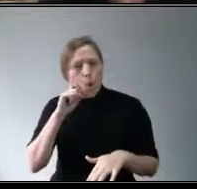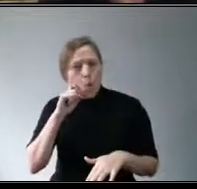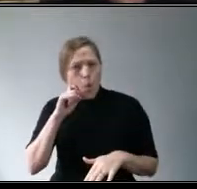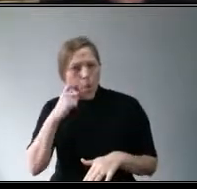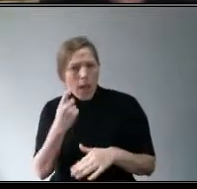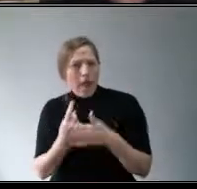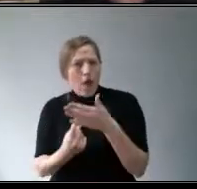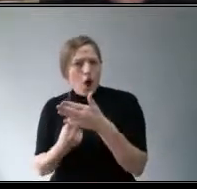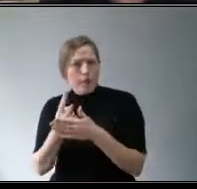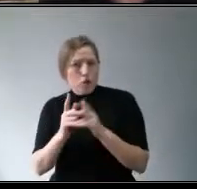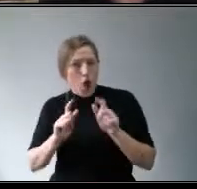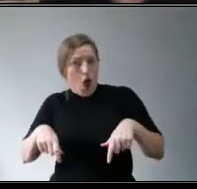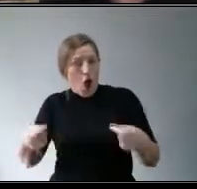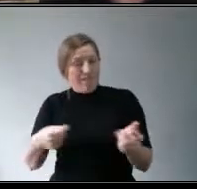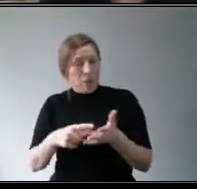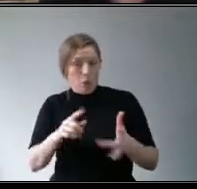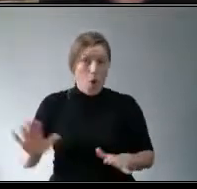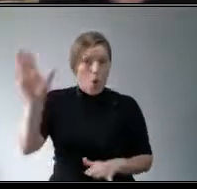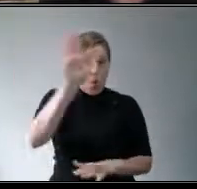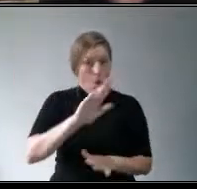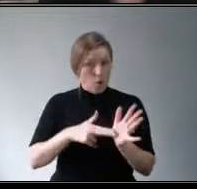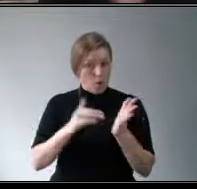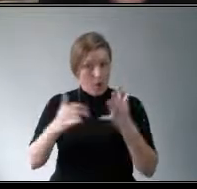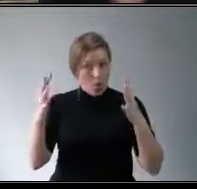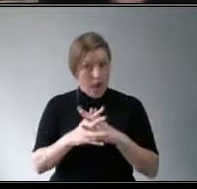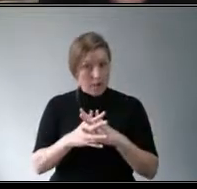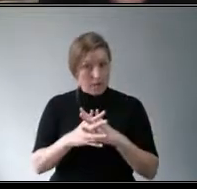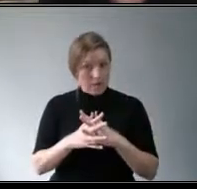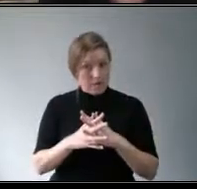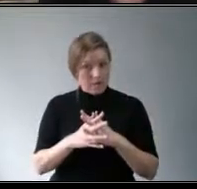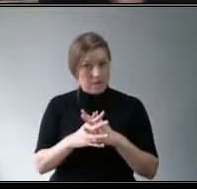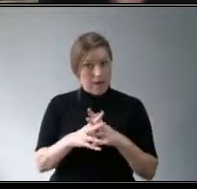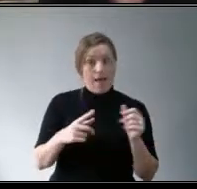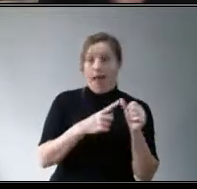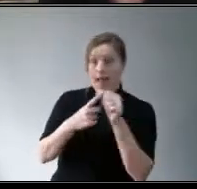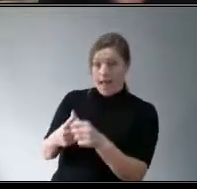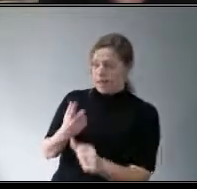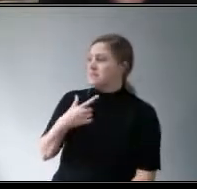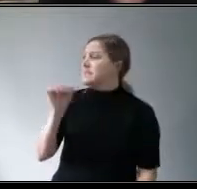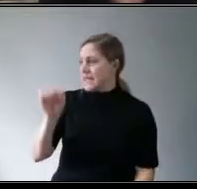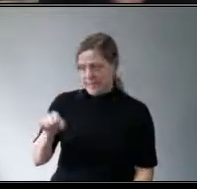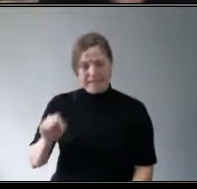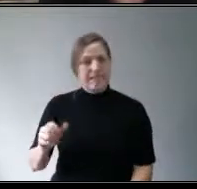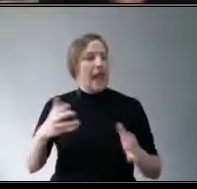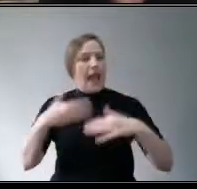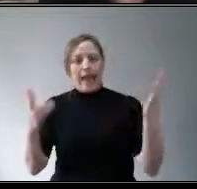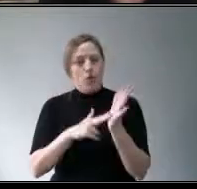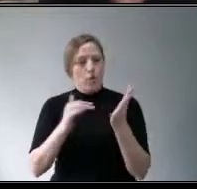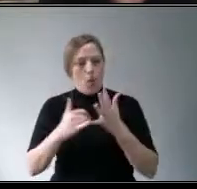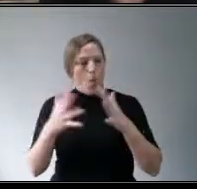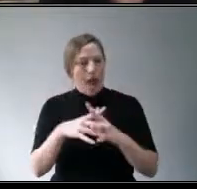wales and the good news is that yes you can anyone from new south wales can apply and you can apply